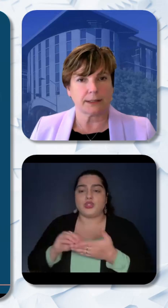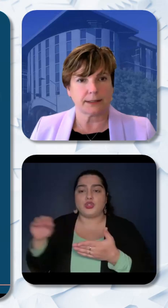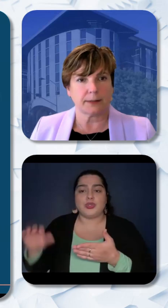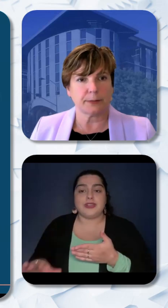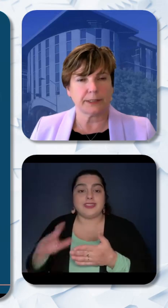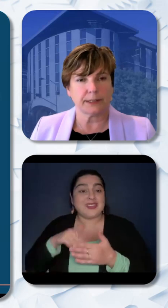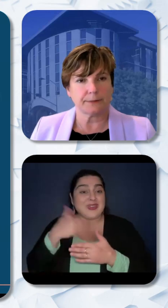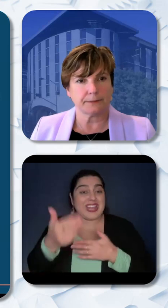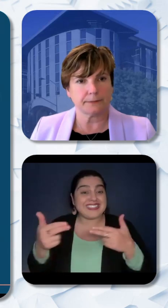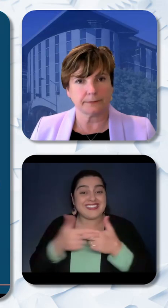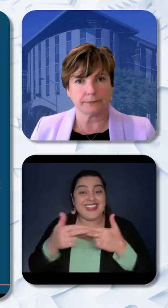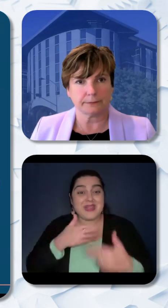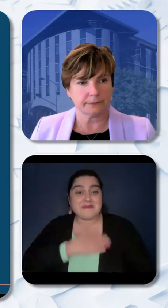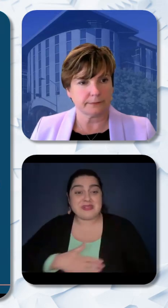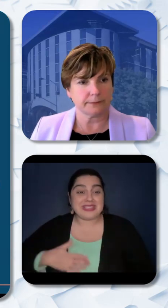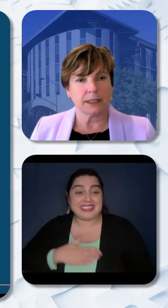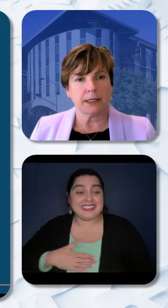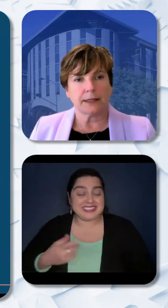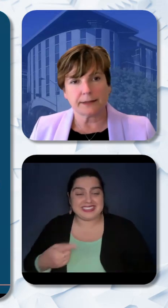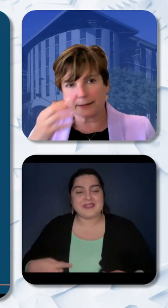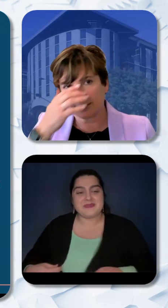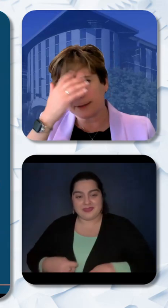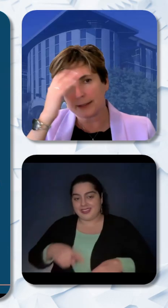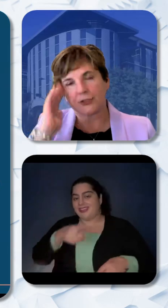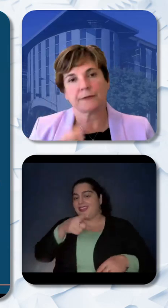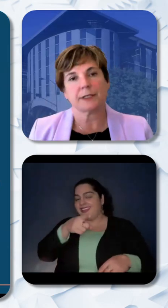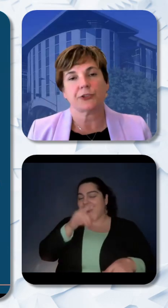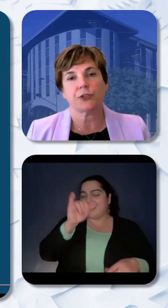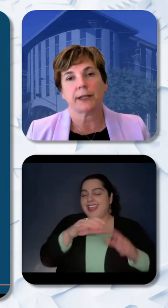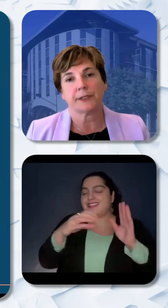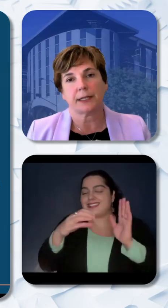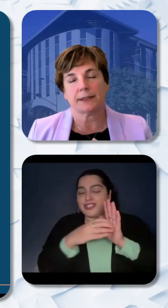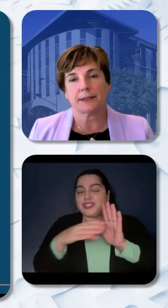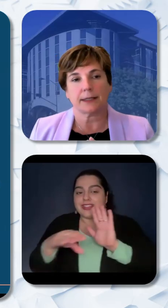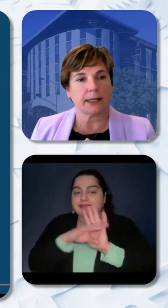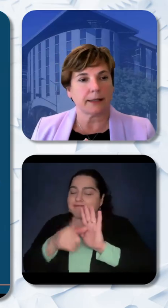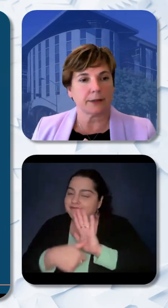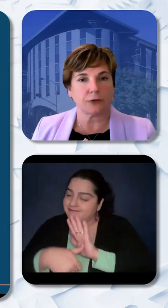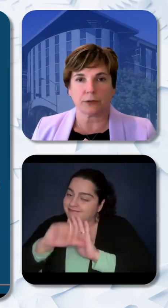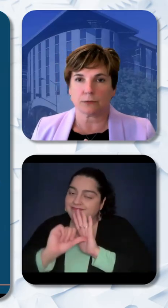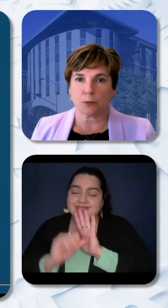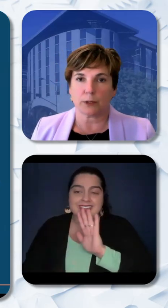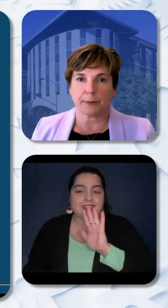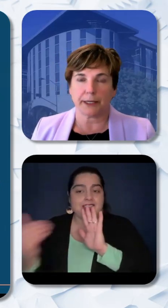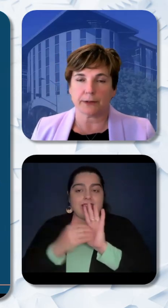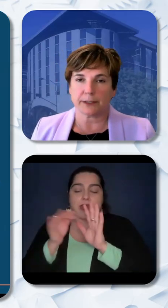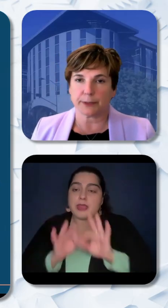Next slide, please. This section of statute emphasizes, again, the critical role our parents